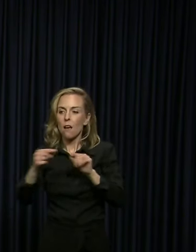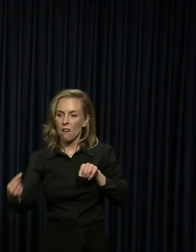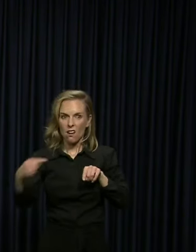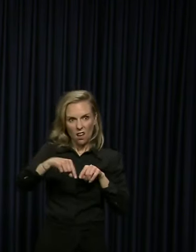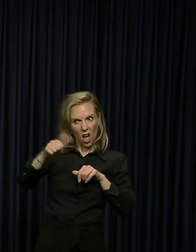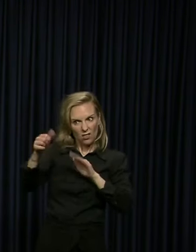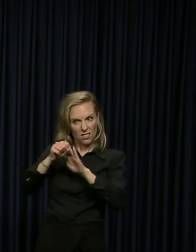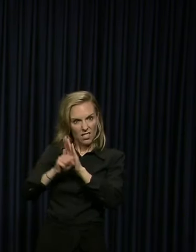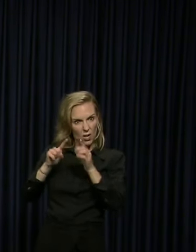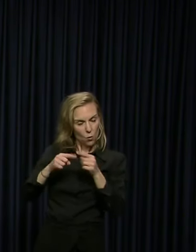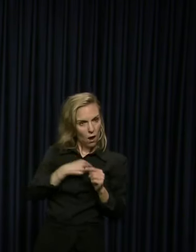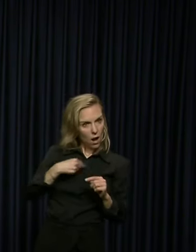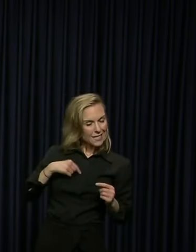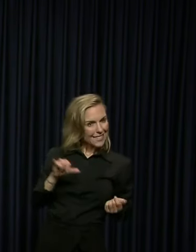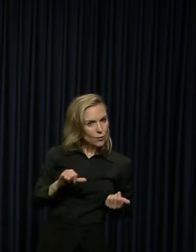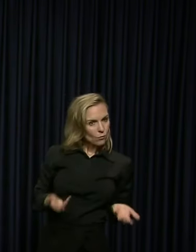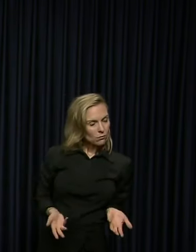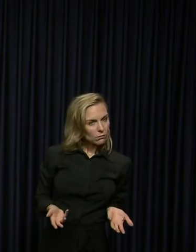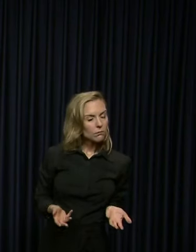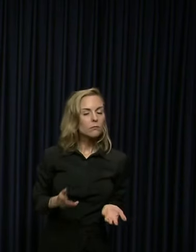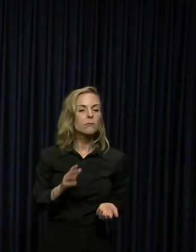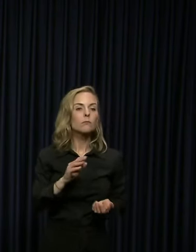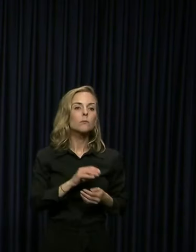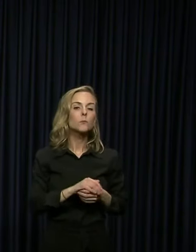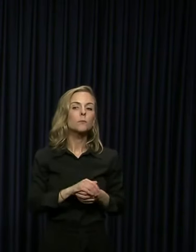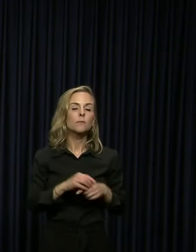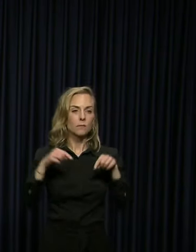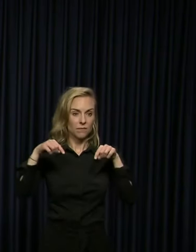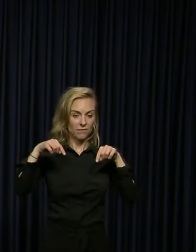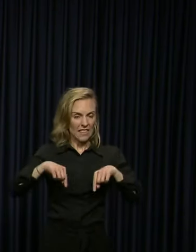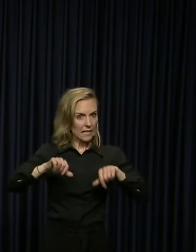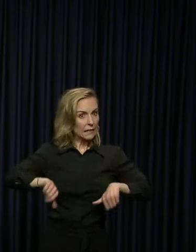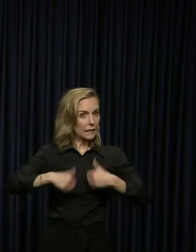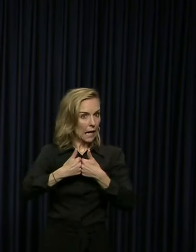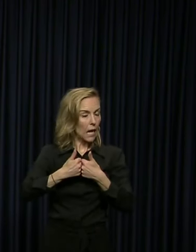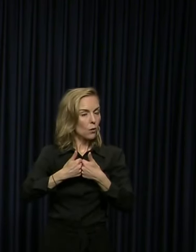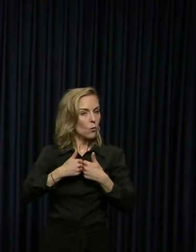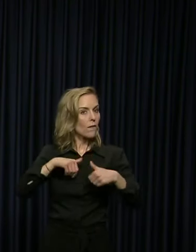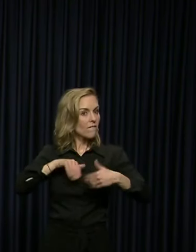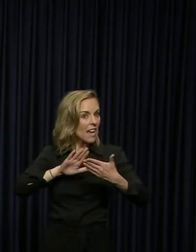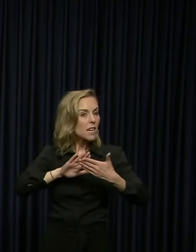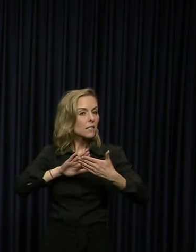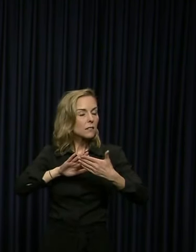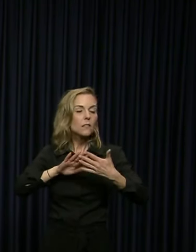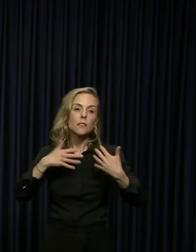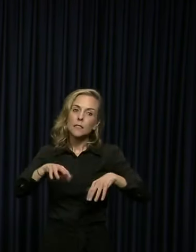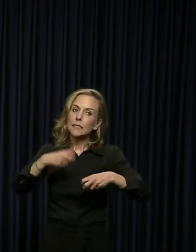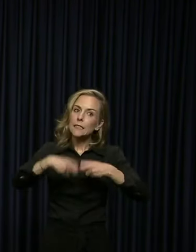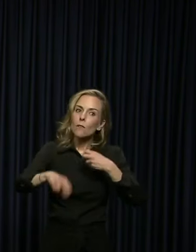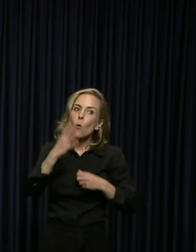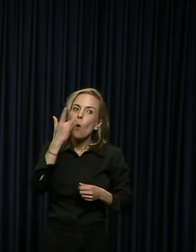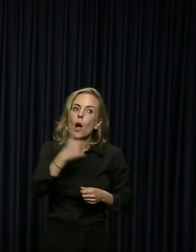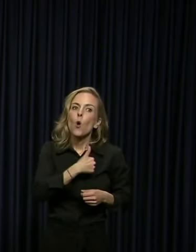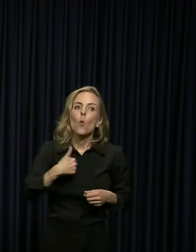COUPLE OF EXCEPTIONS. THE ONE WE GET LOTS OF QUESTIONS ABOUT IS, BUT I WORK RIGHT OVER THE BORDER.